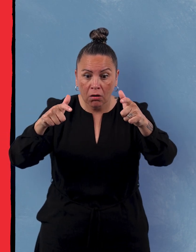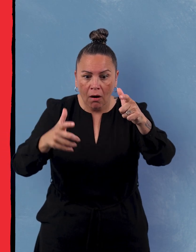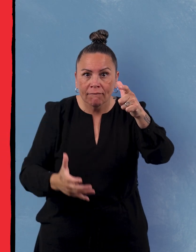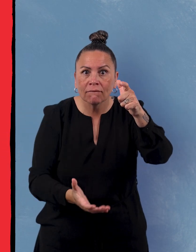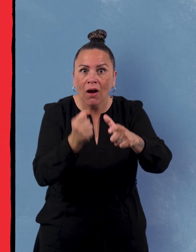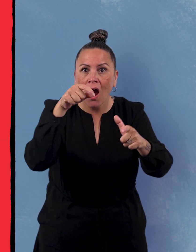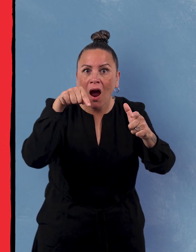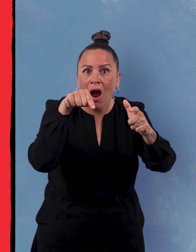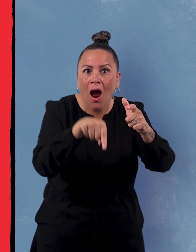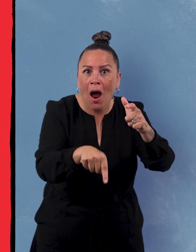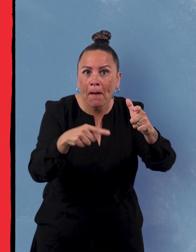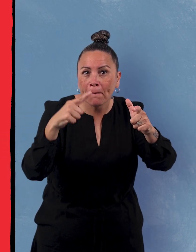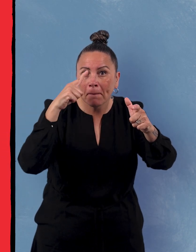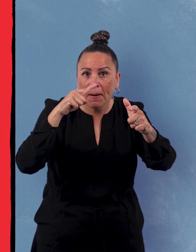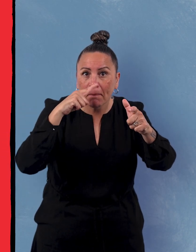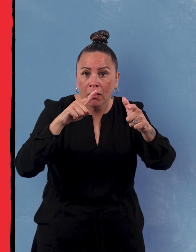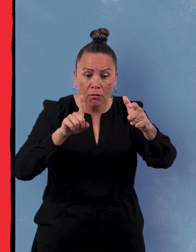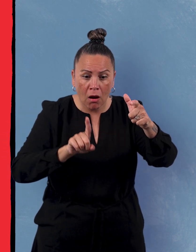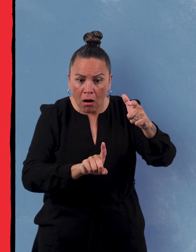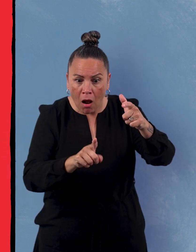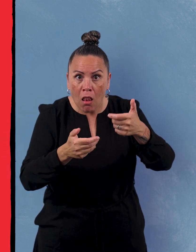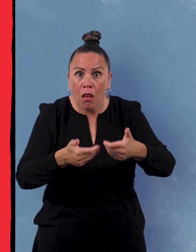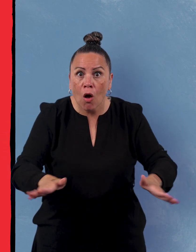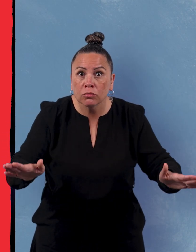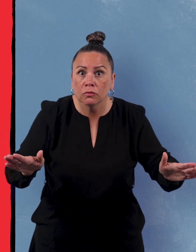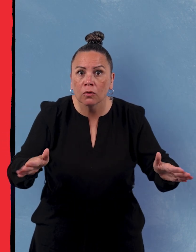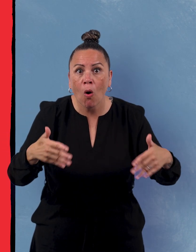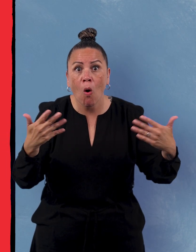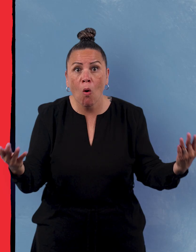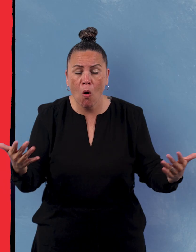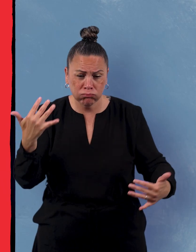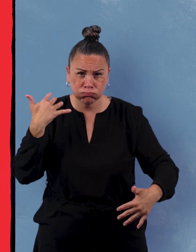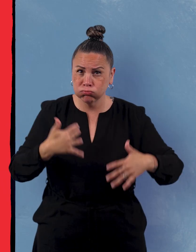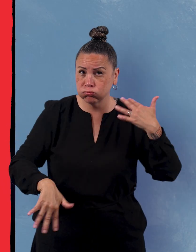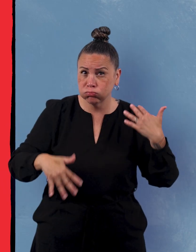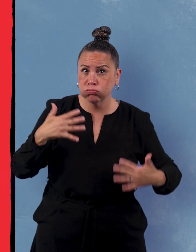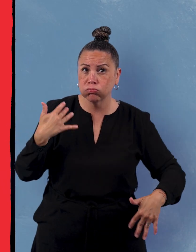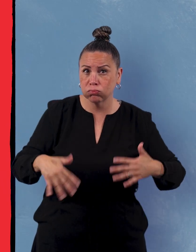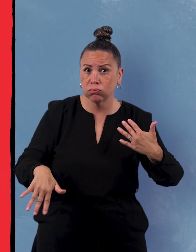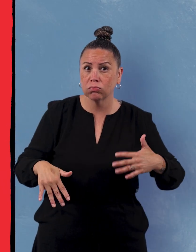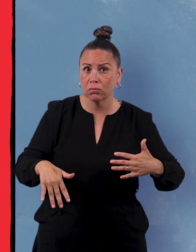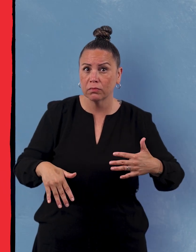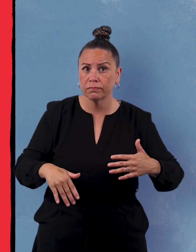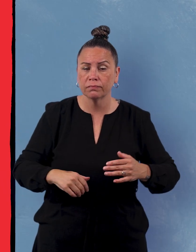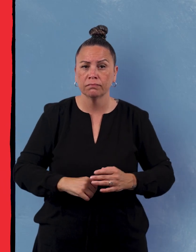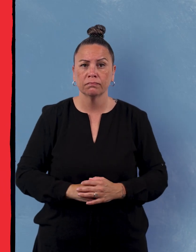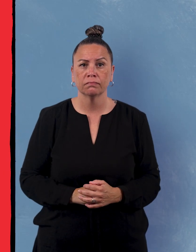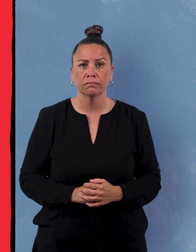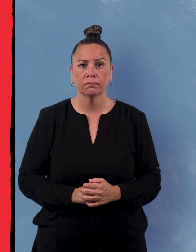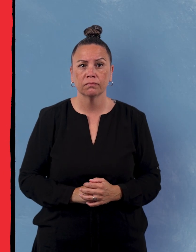and help find people who are lost or hurt.